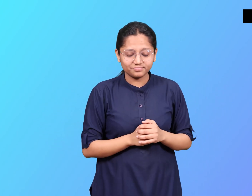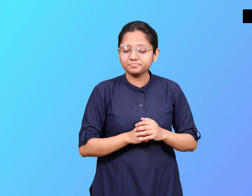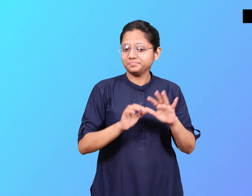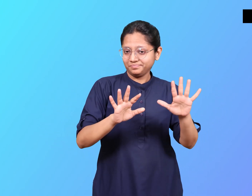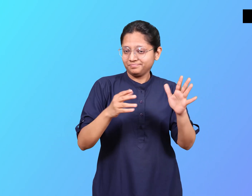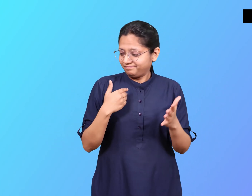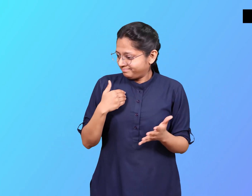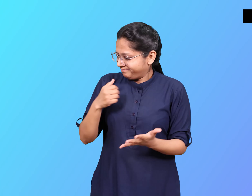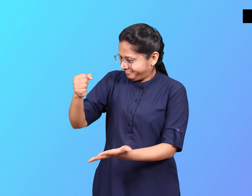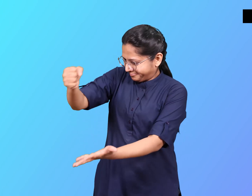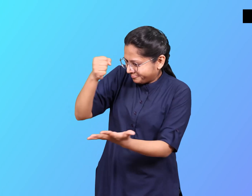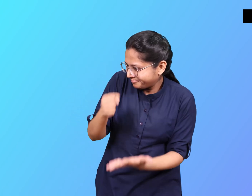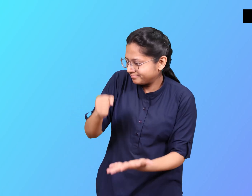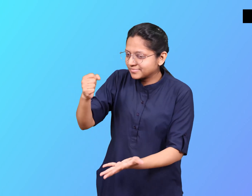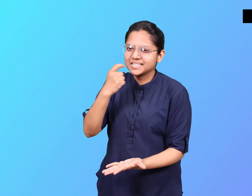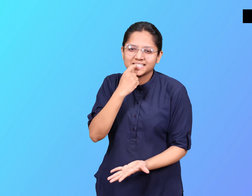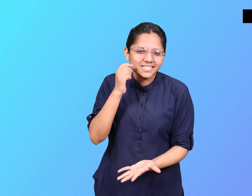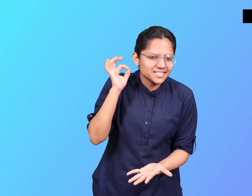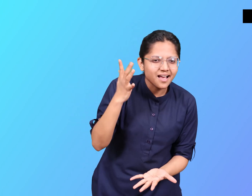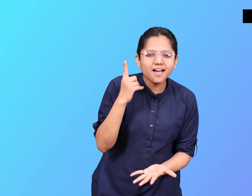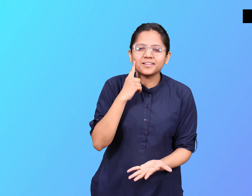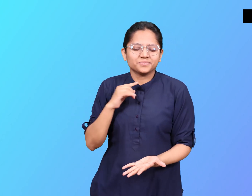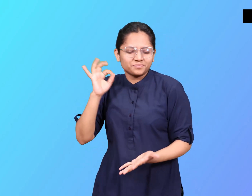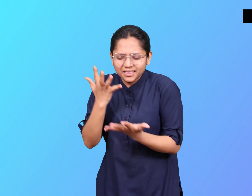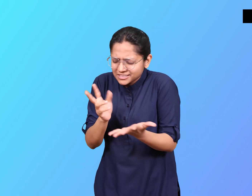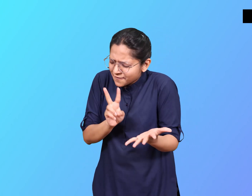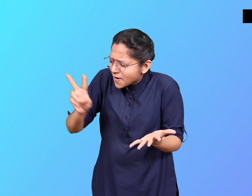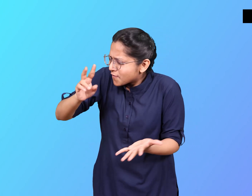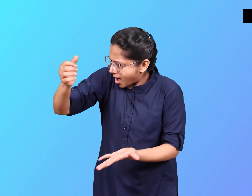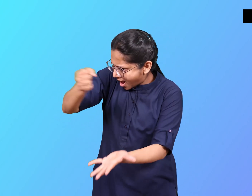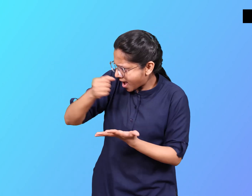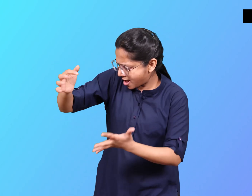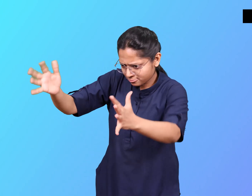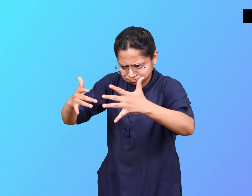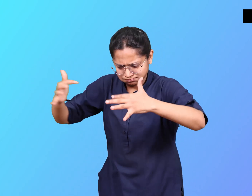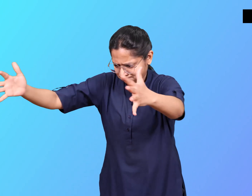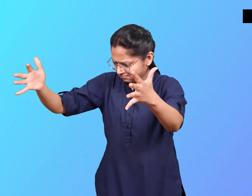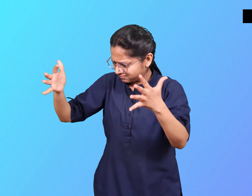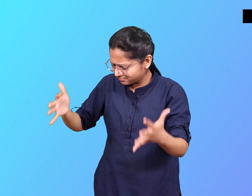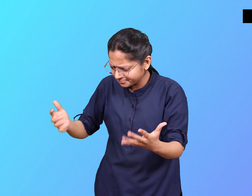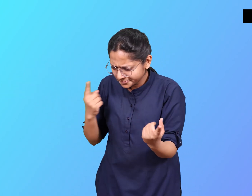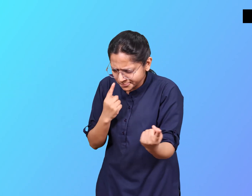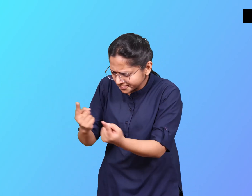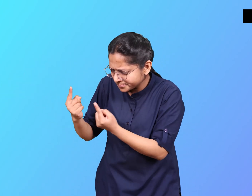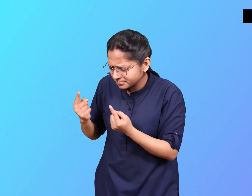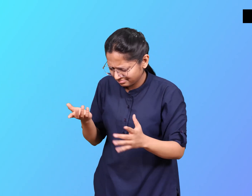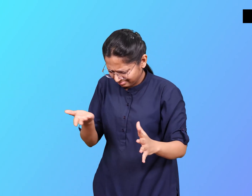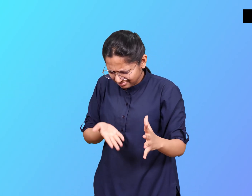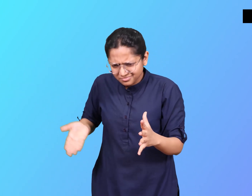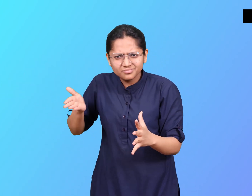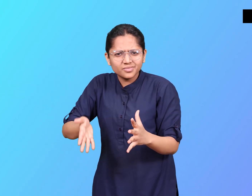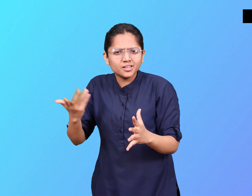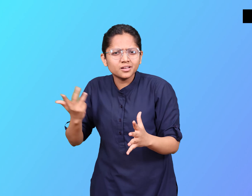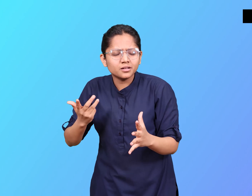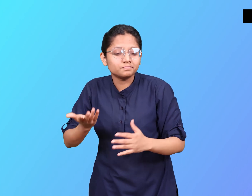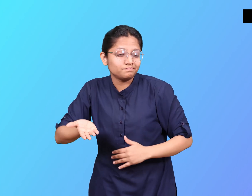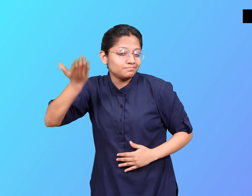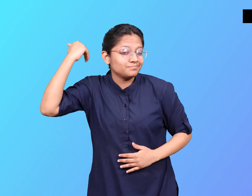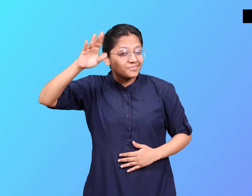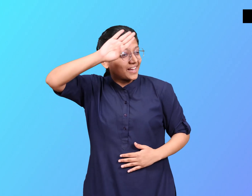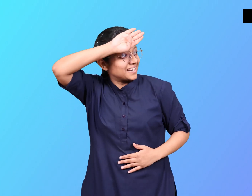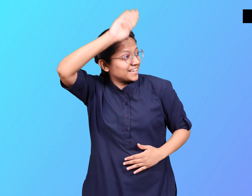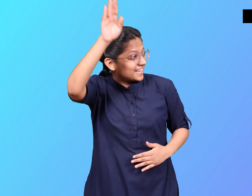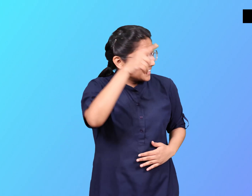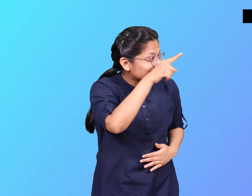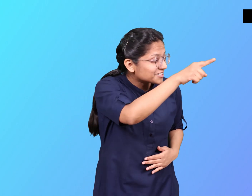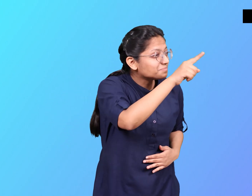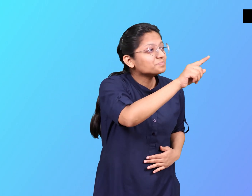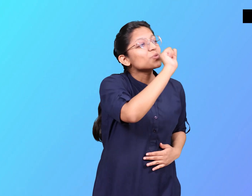I weighed the silver, gold and the other things that were given for God’s Temple. I gave them to the twelve priests I had chosen. King Artaxerxes,